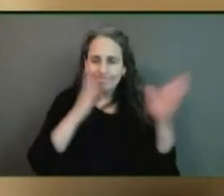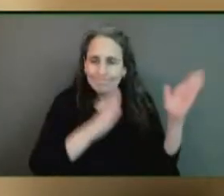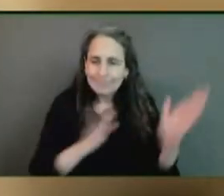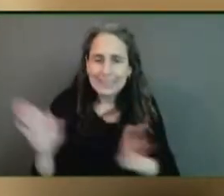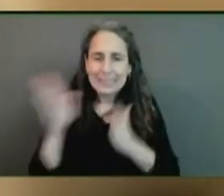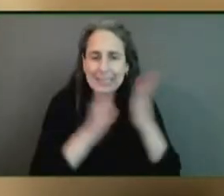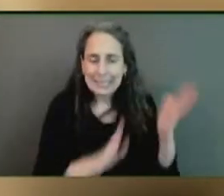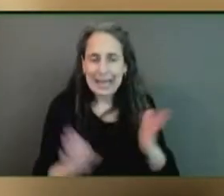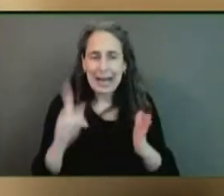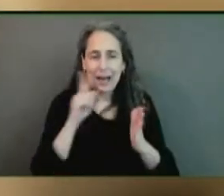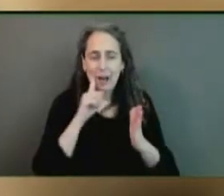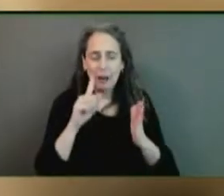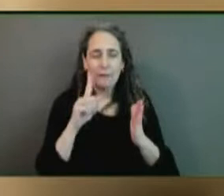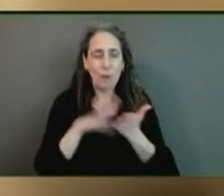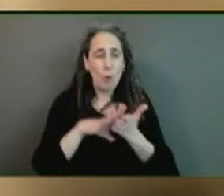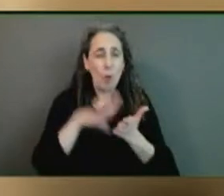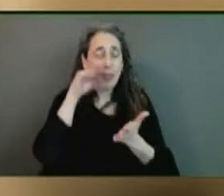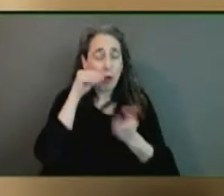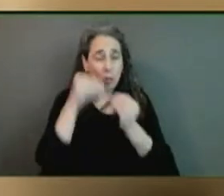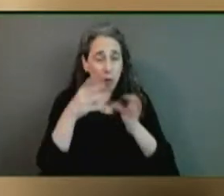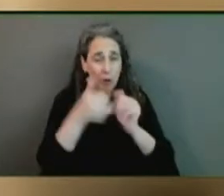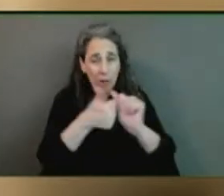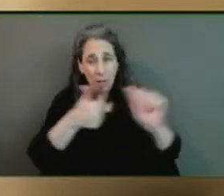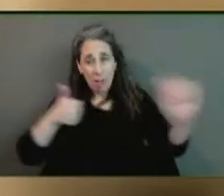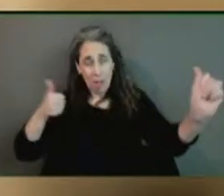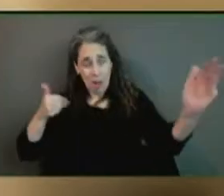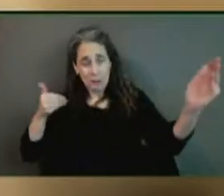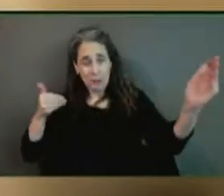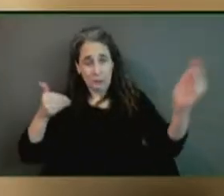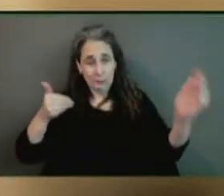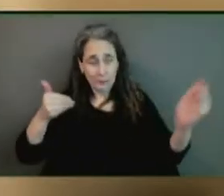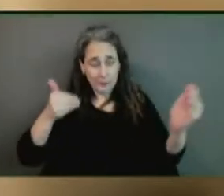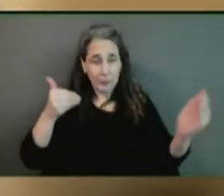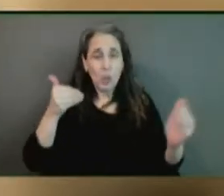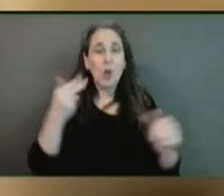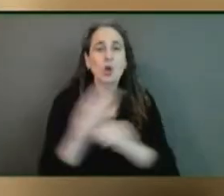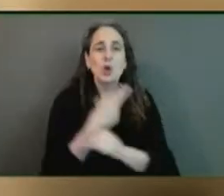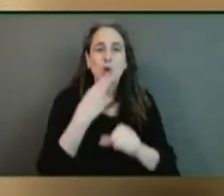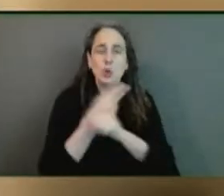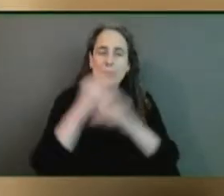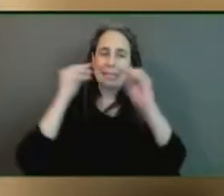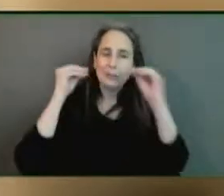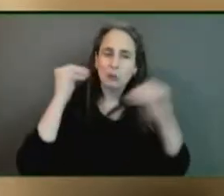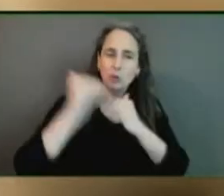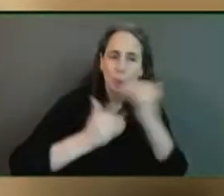We have been able to work on the plan for mitigating the learning